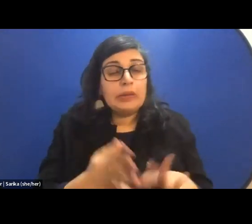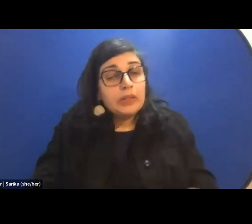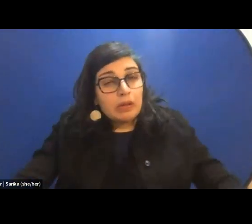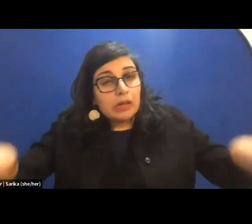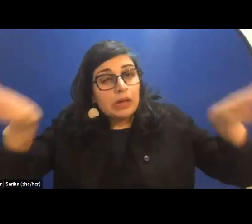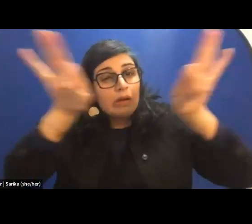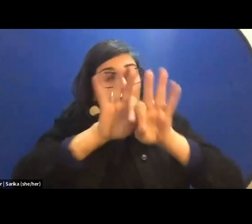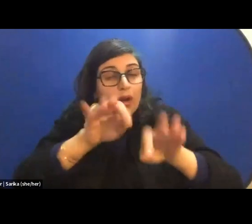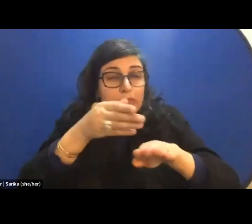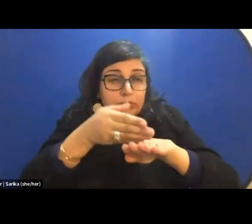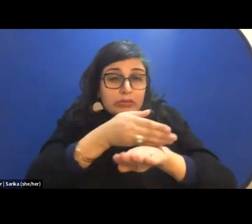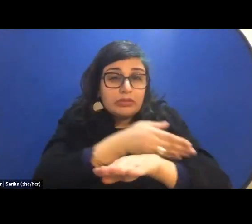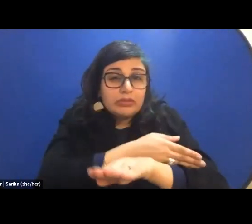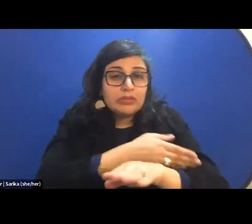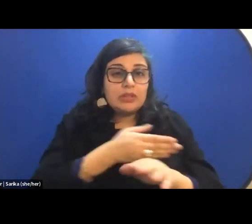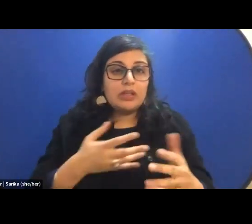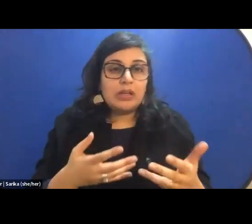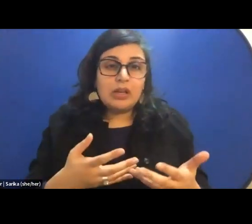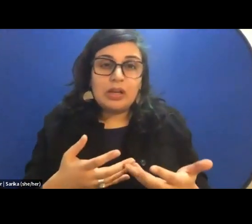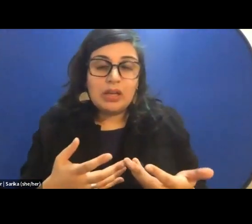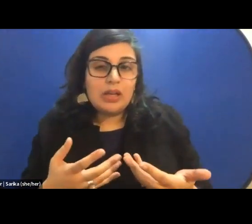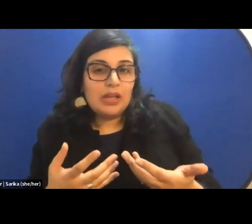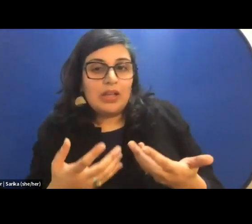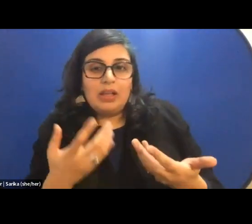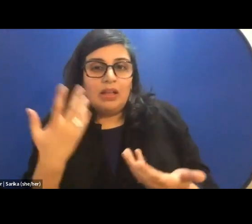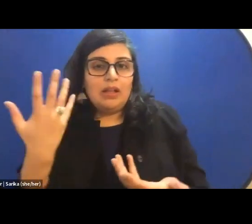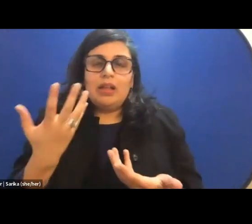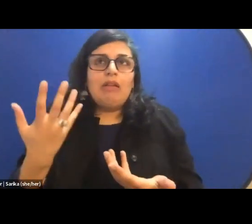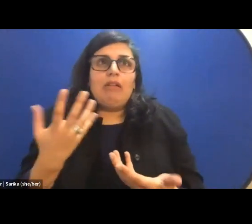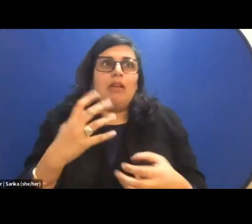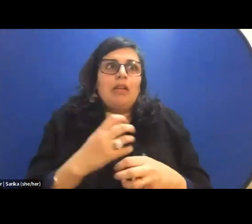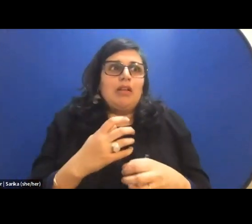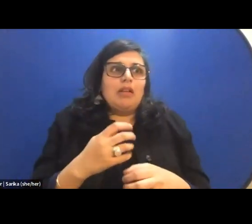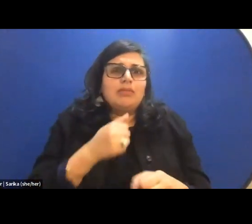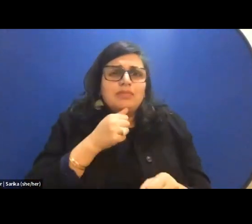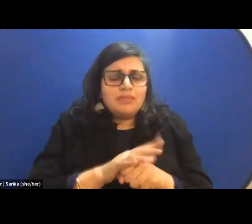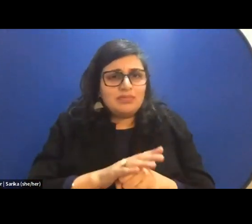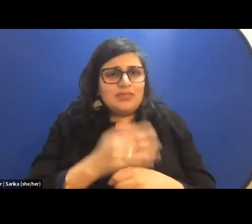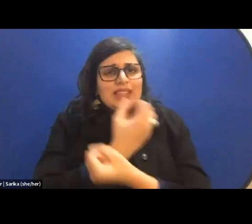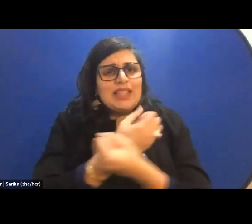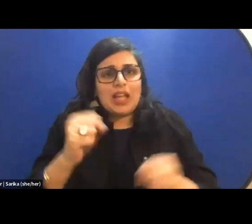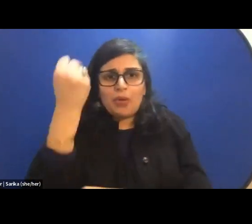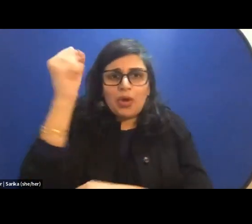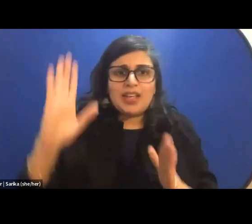at it in every way they possibly can. So it is incredibly important when we have made these